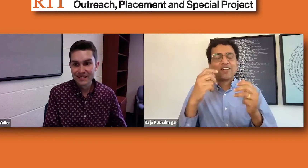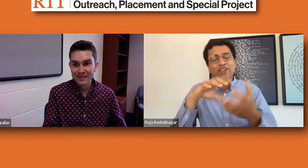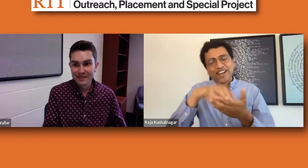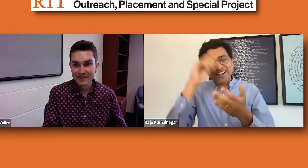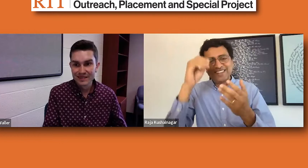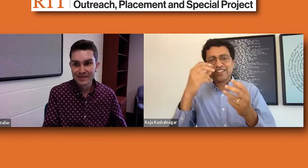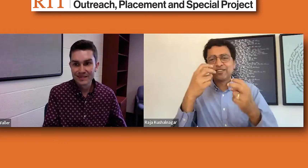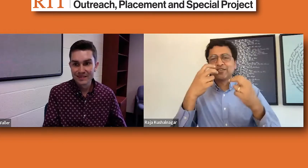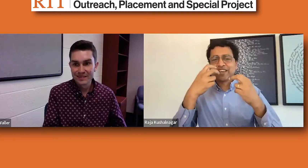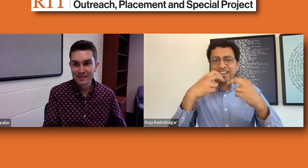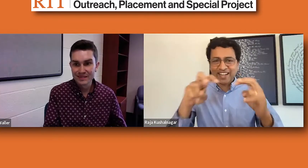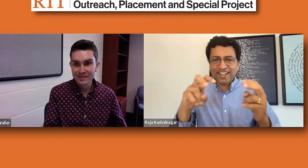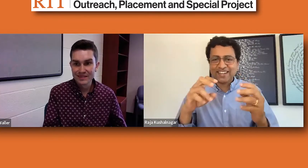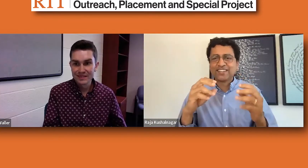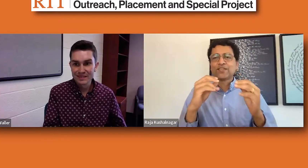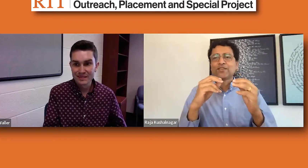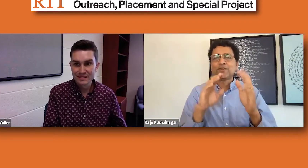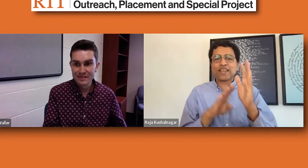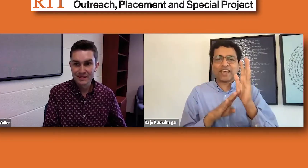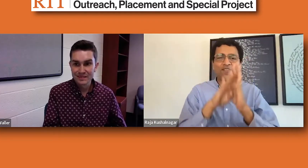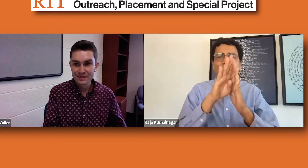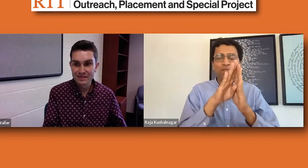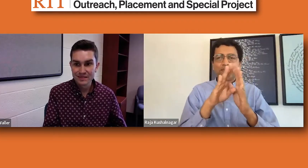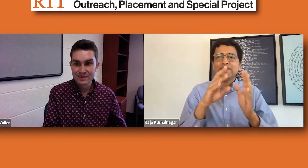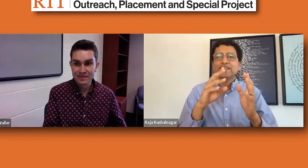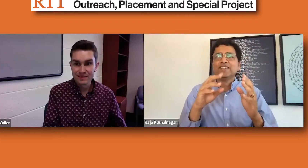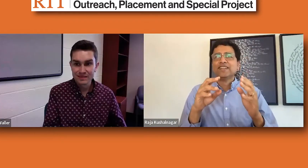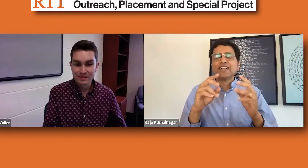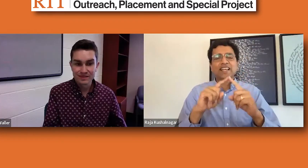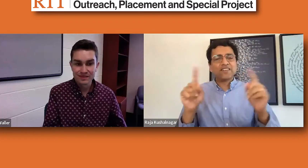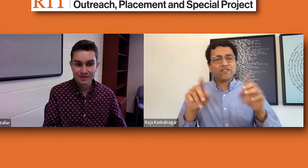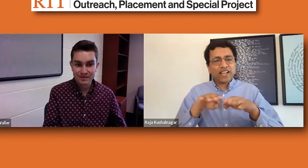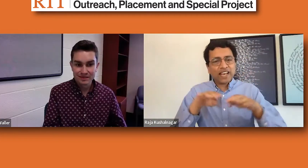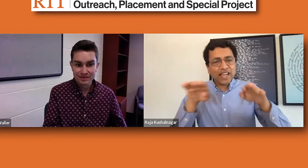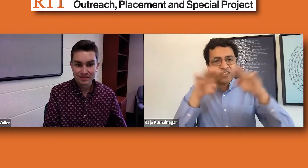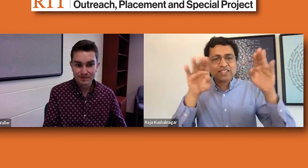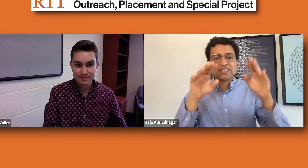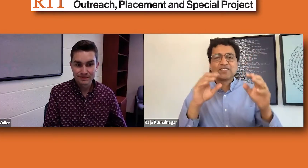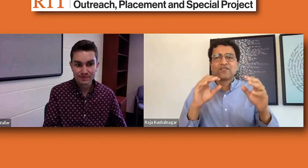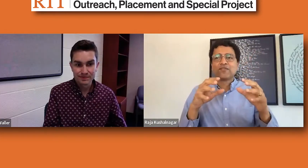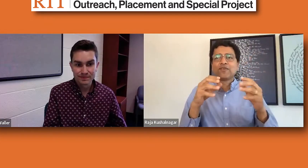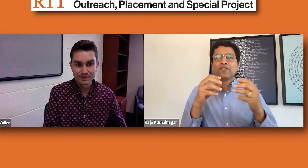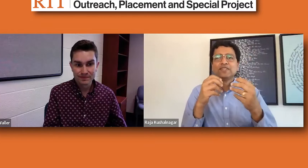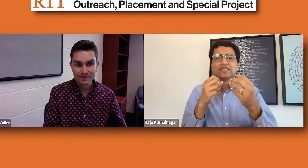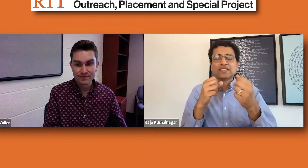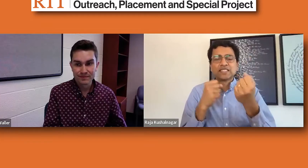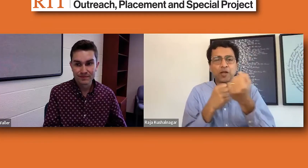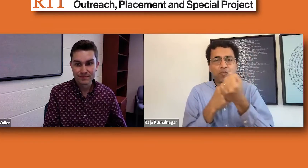It comes faster than you think. There's different levels of support,